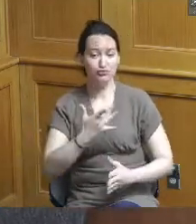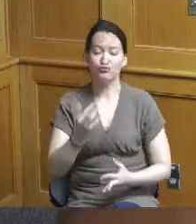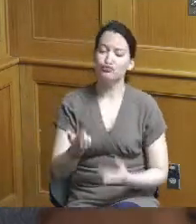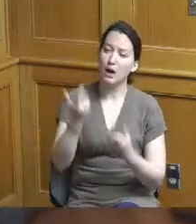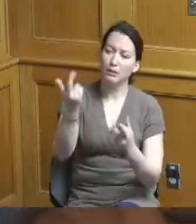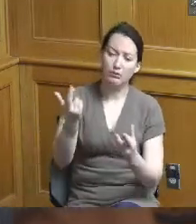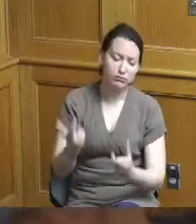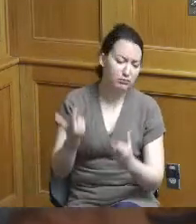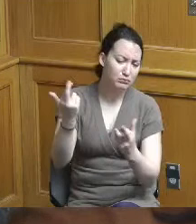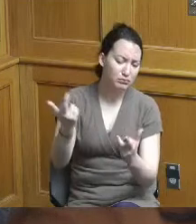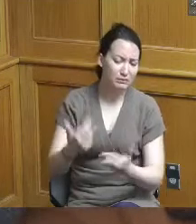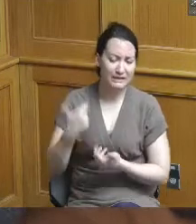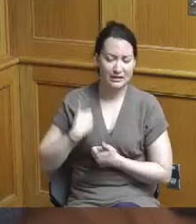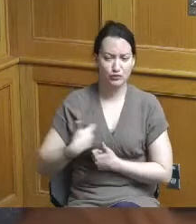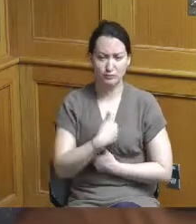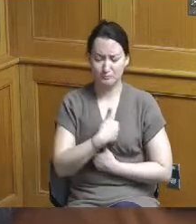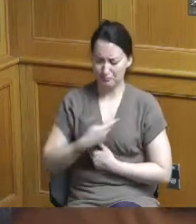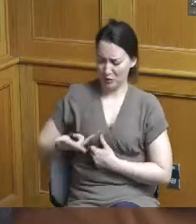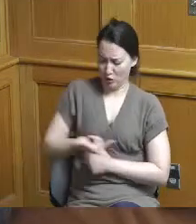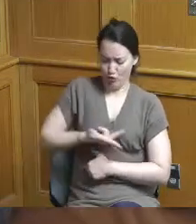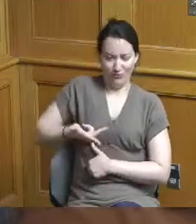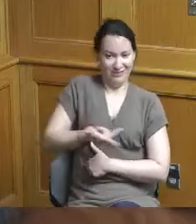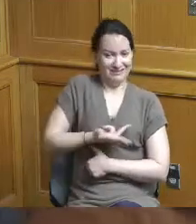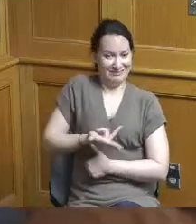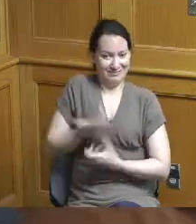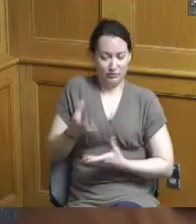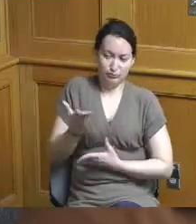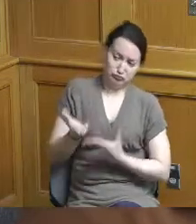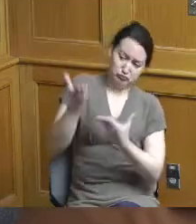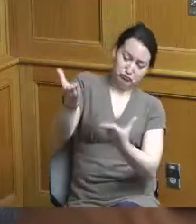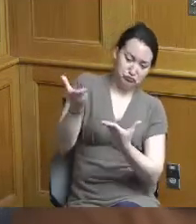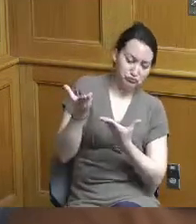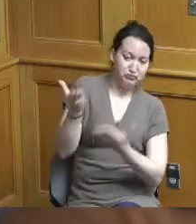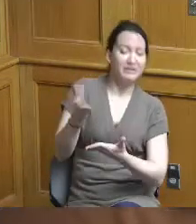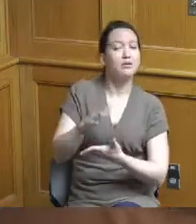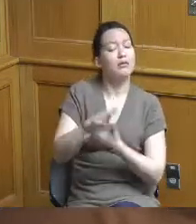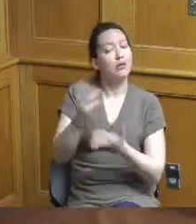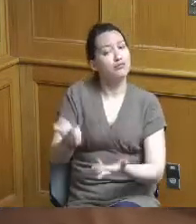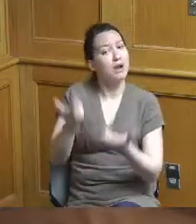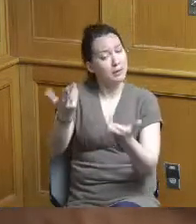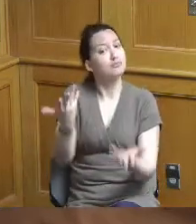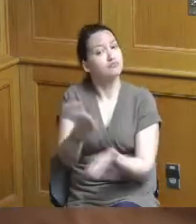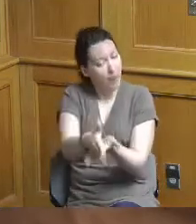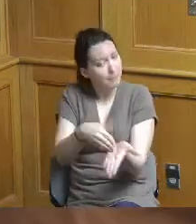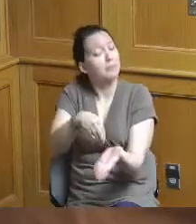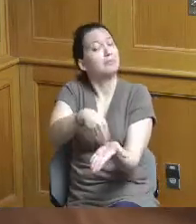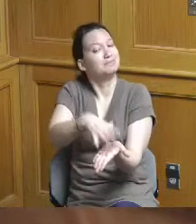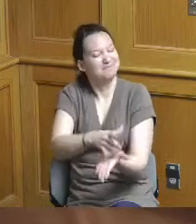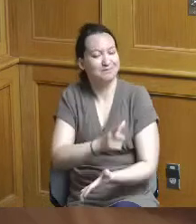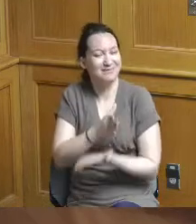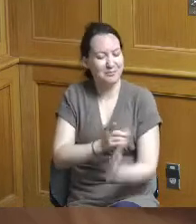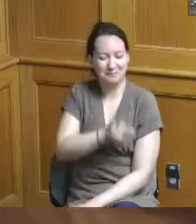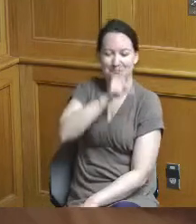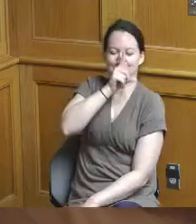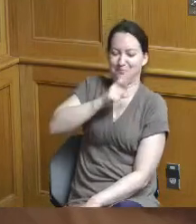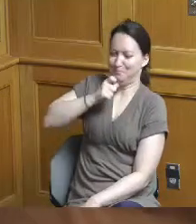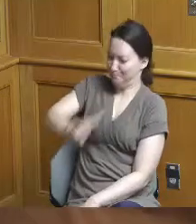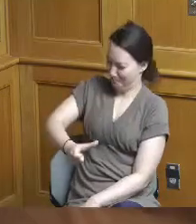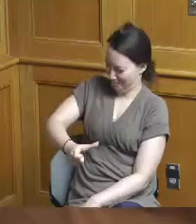that each of us made many of them are in here there's some that are not one of the things